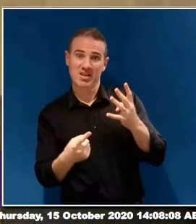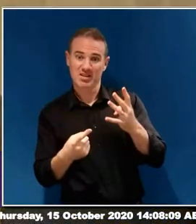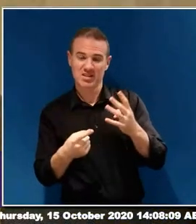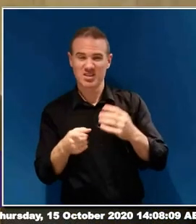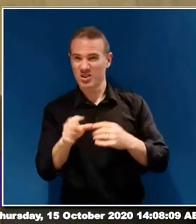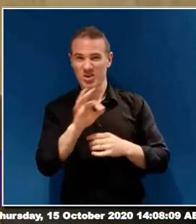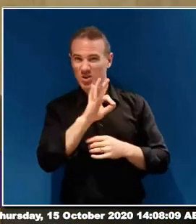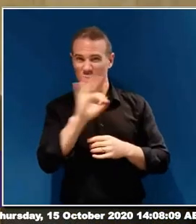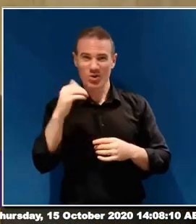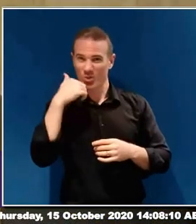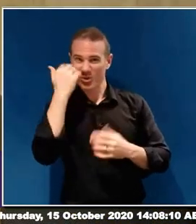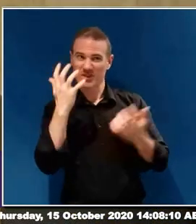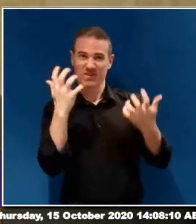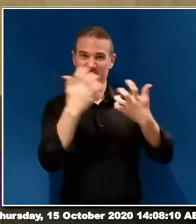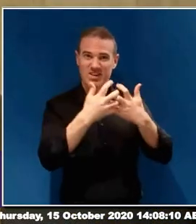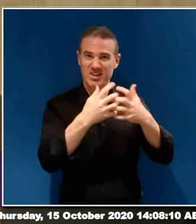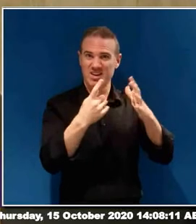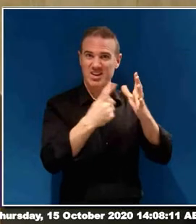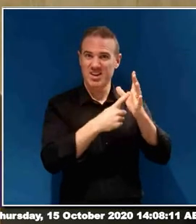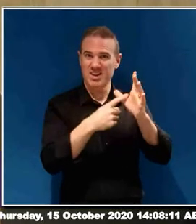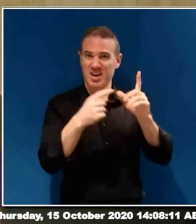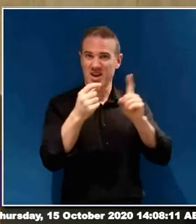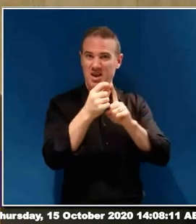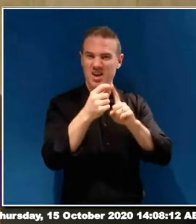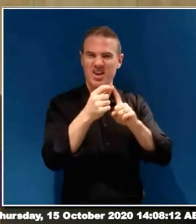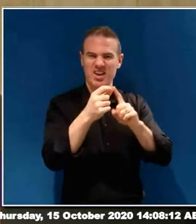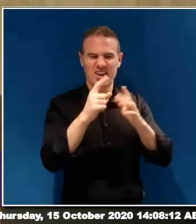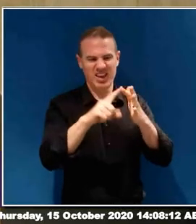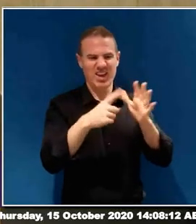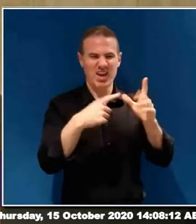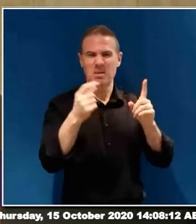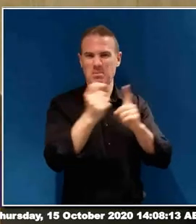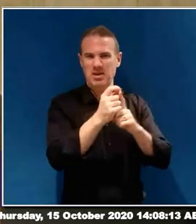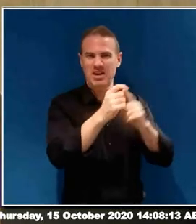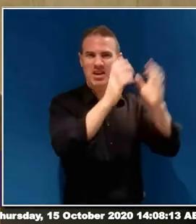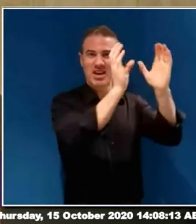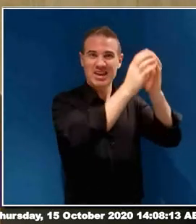And this can include, that is students who don't fall within those